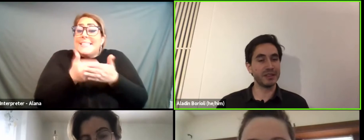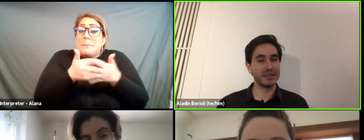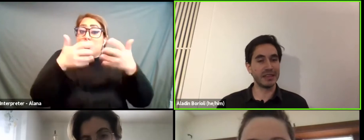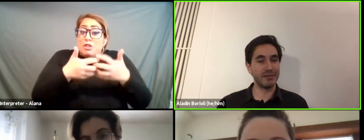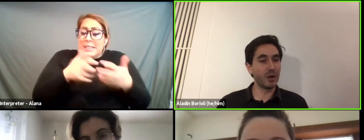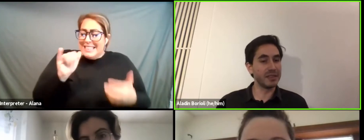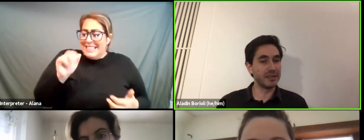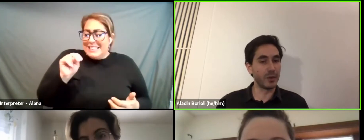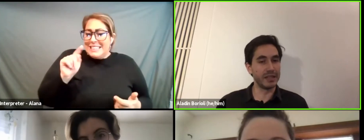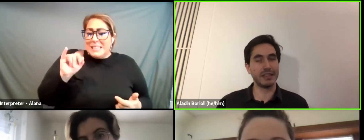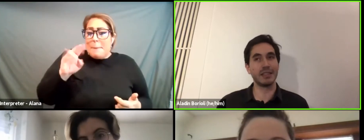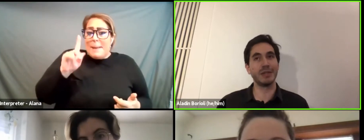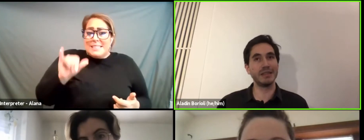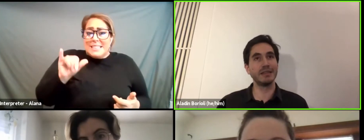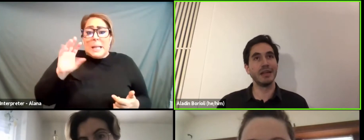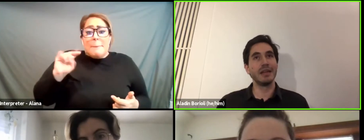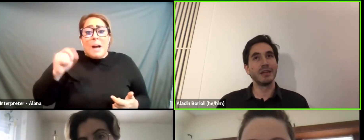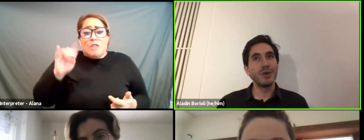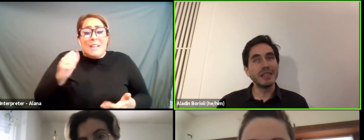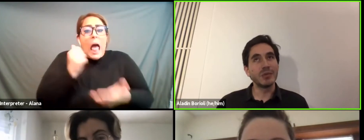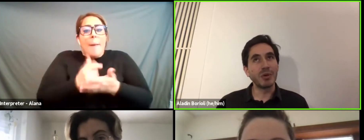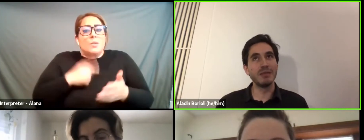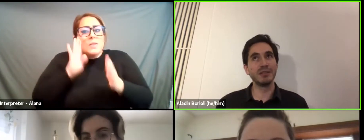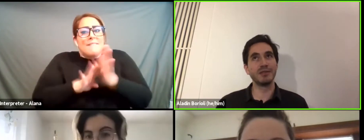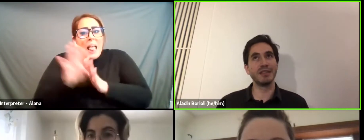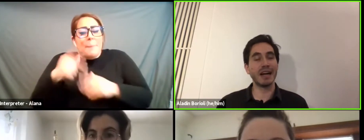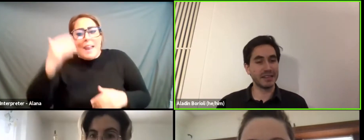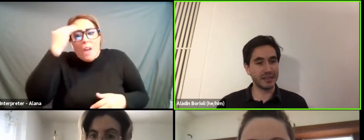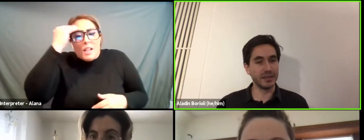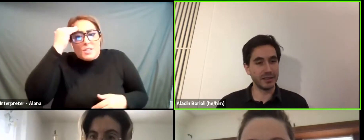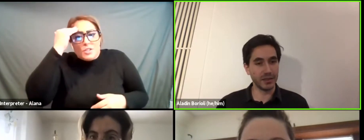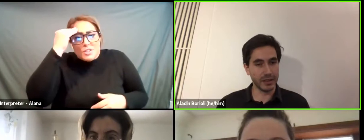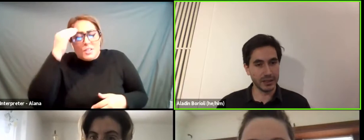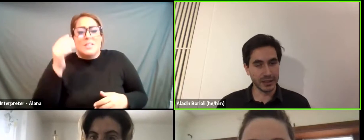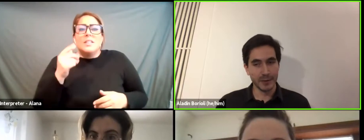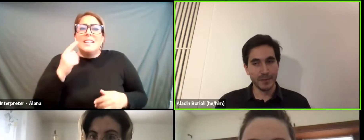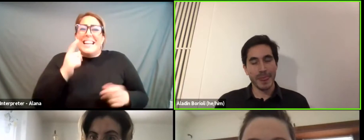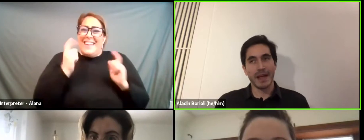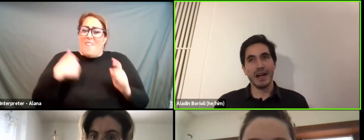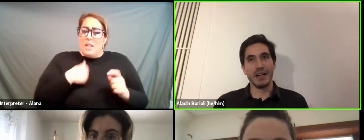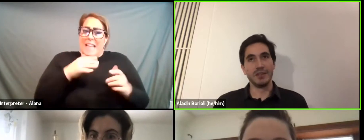that develop this knowledge and creating the possibility of giving access to this knowledge to